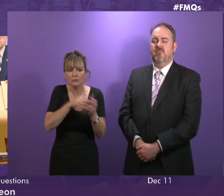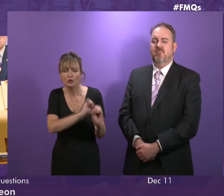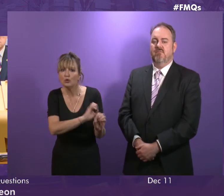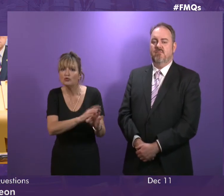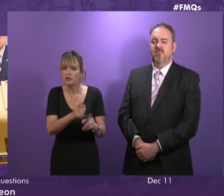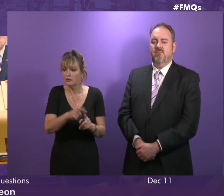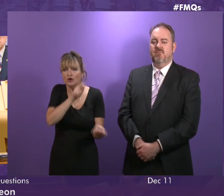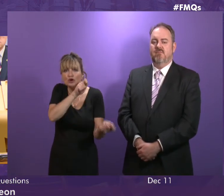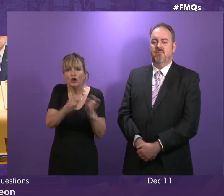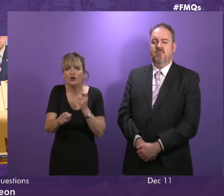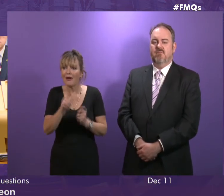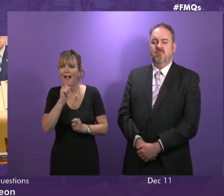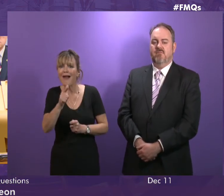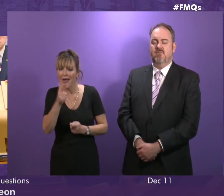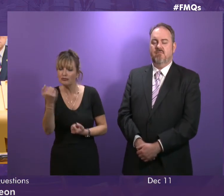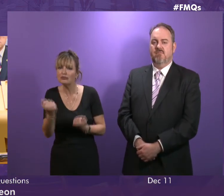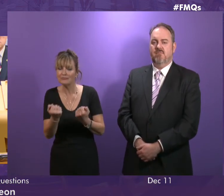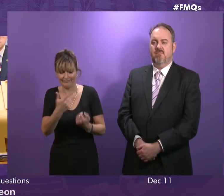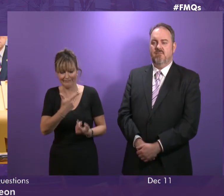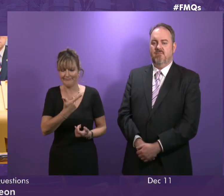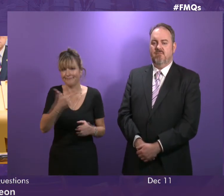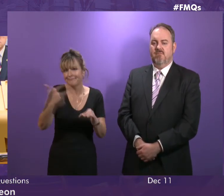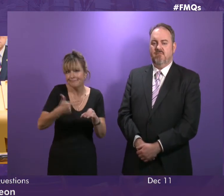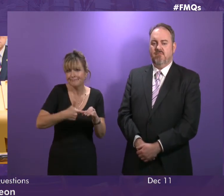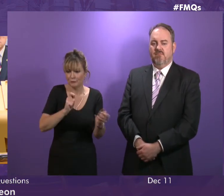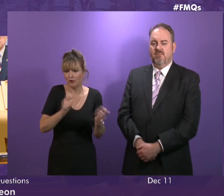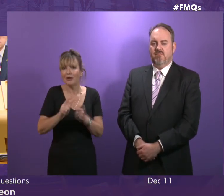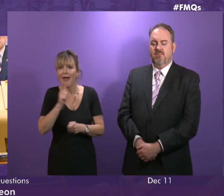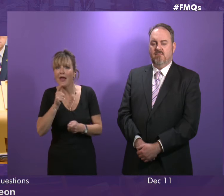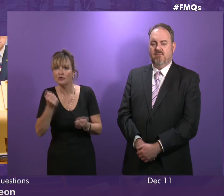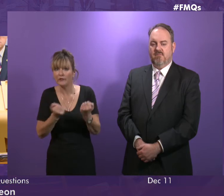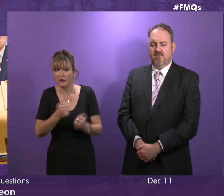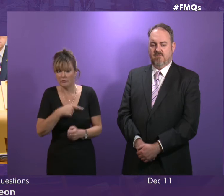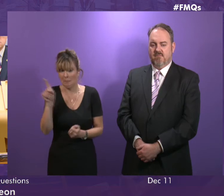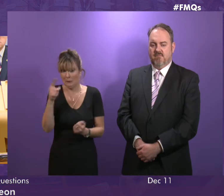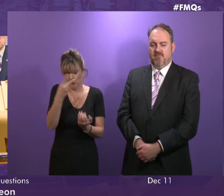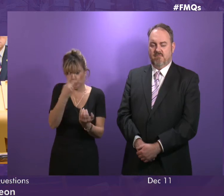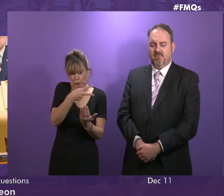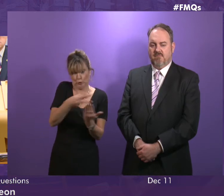and low-emission vehicles were two of the areas that it highlighted. I also want to